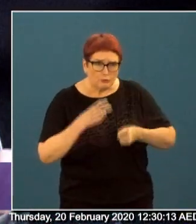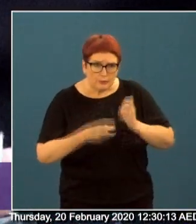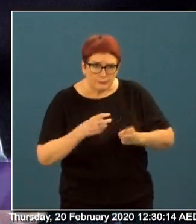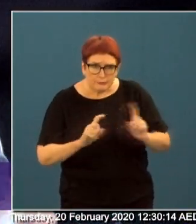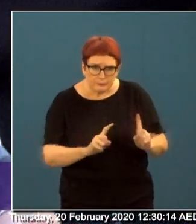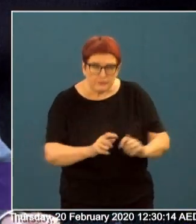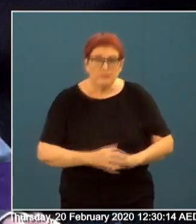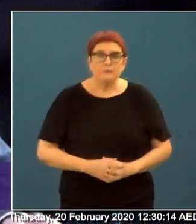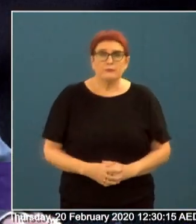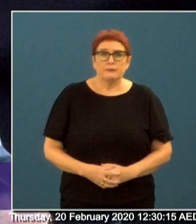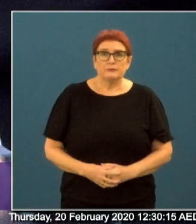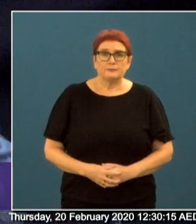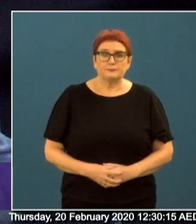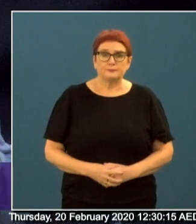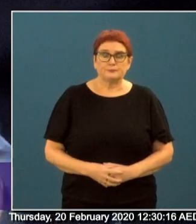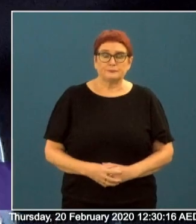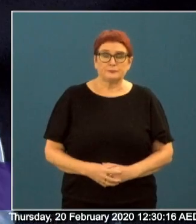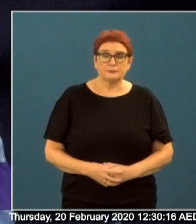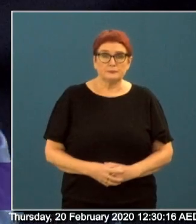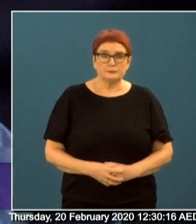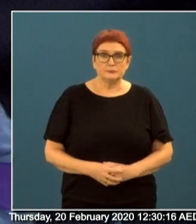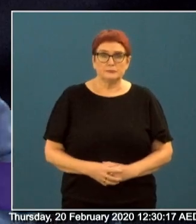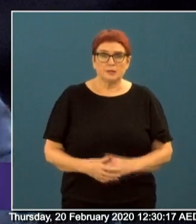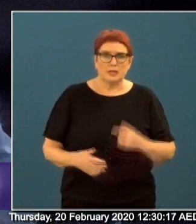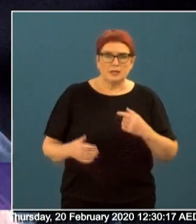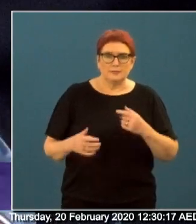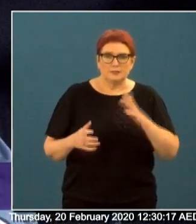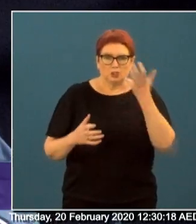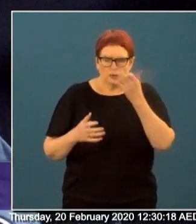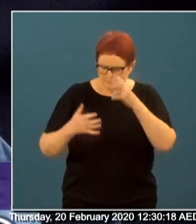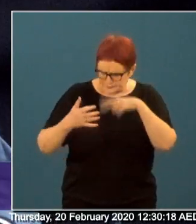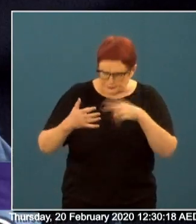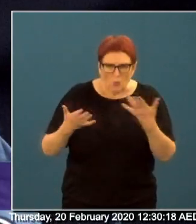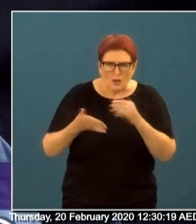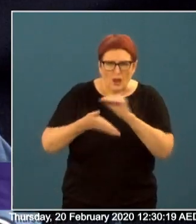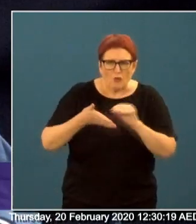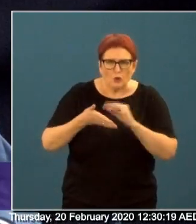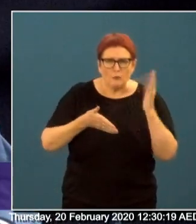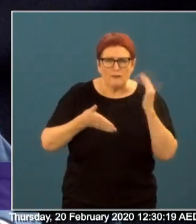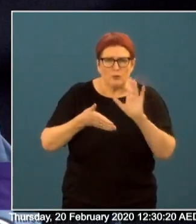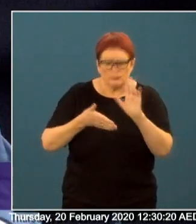So I think one of the — and I'm just struggling to see where I've addressed this in my statement.